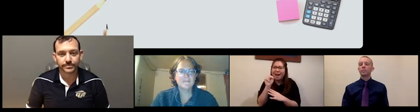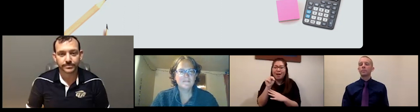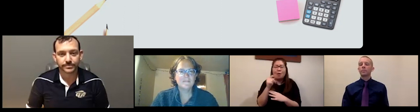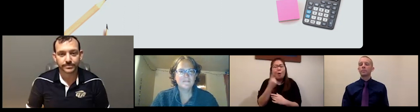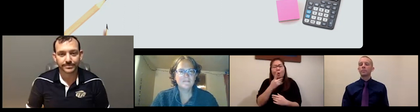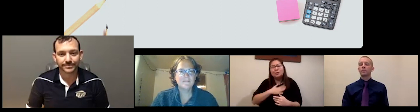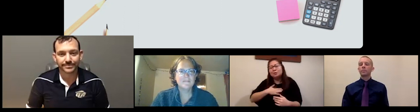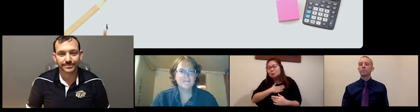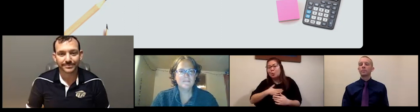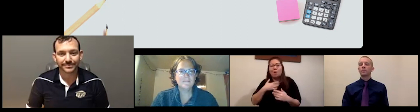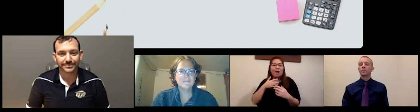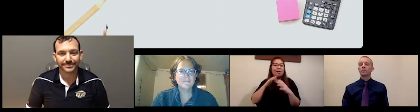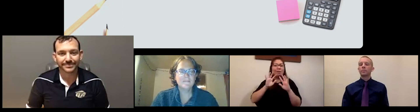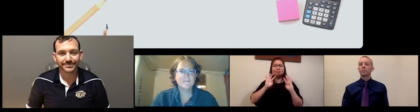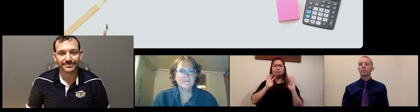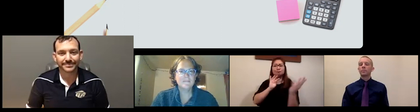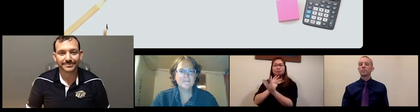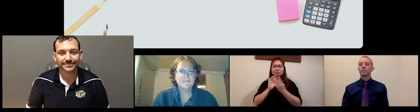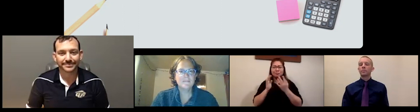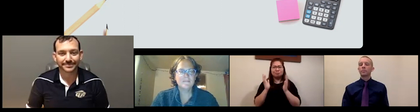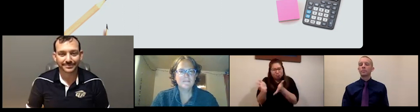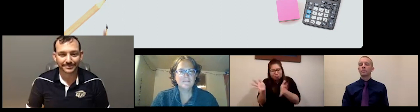I always enjoy the classroom setup and talking about